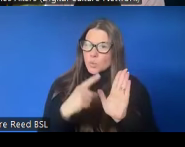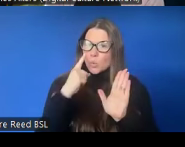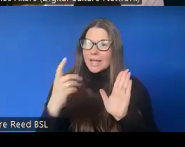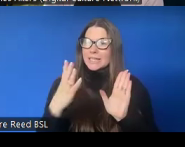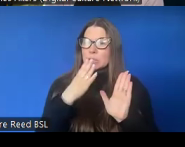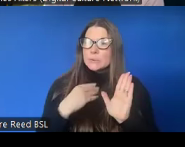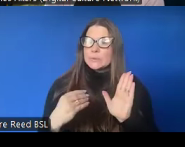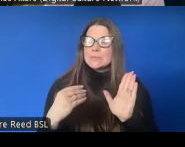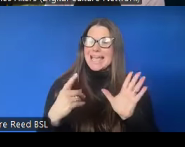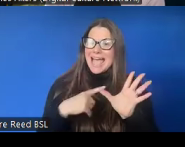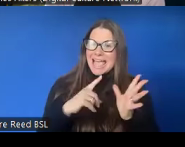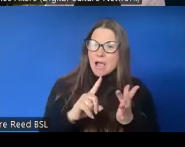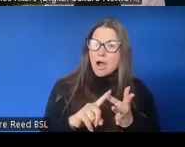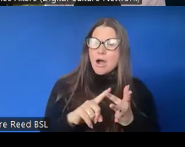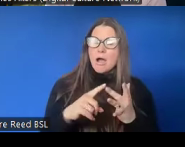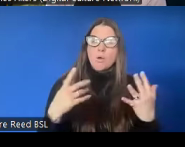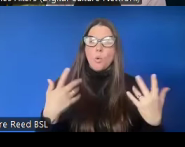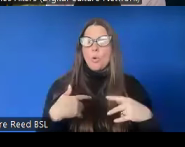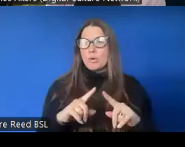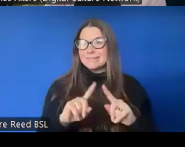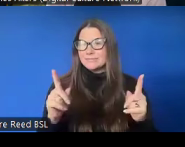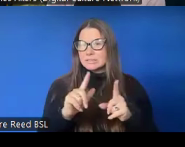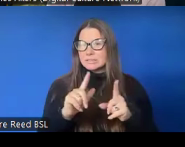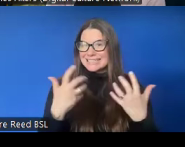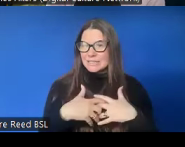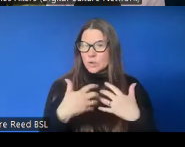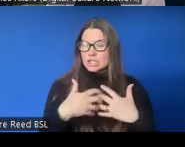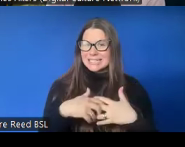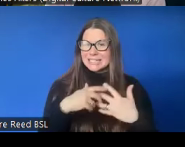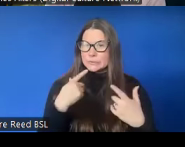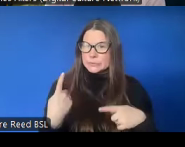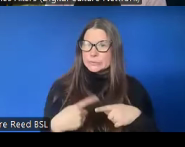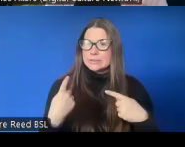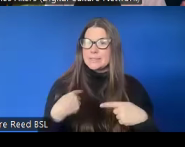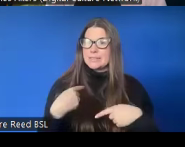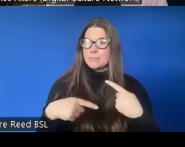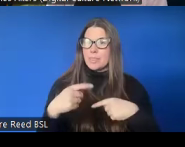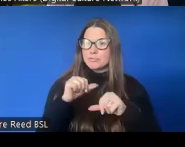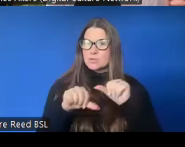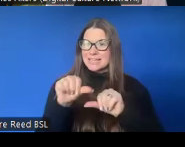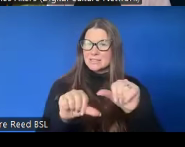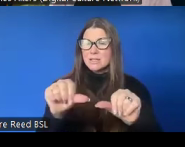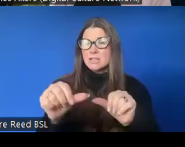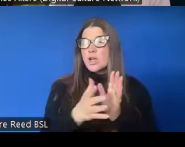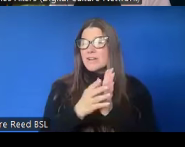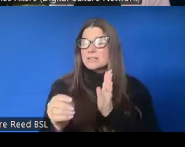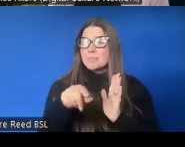I'm a big advocate of removing manual processes. If you're copying and pasting data from one place to another,